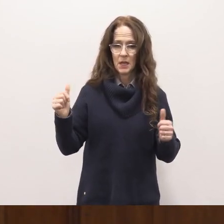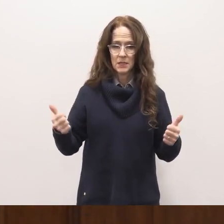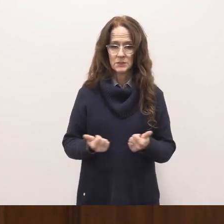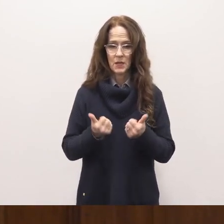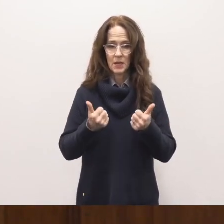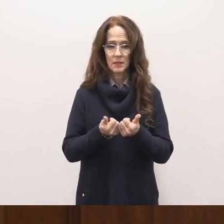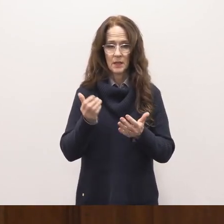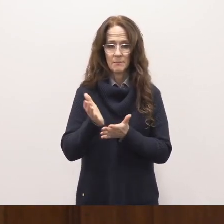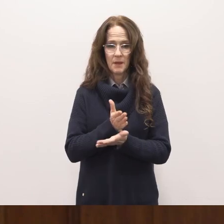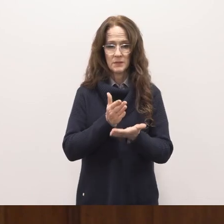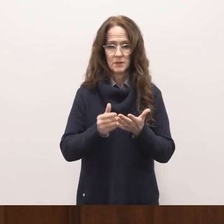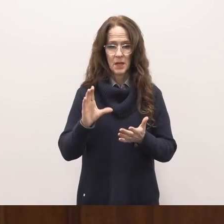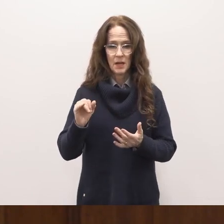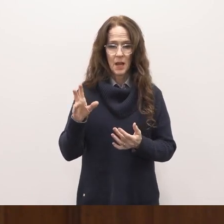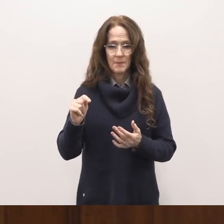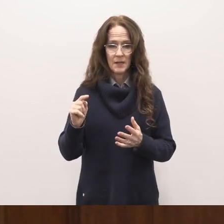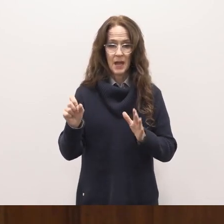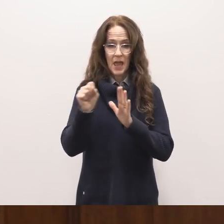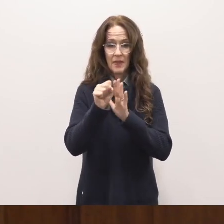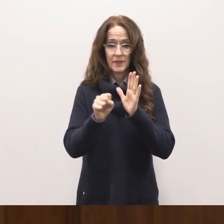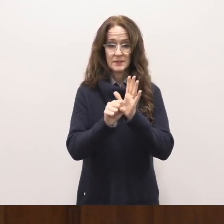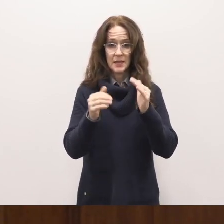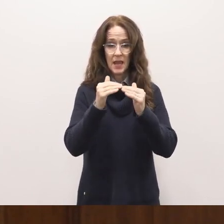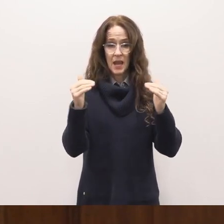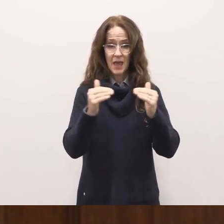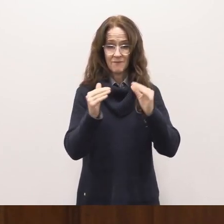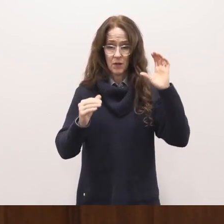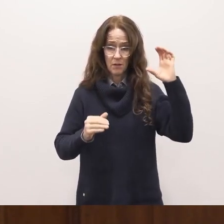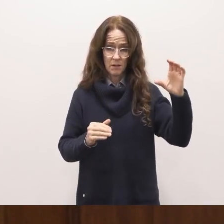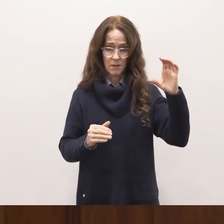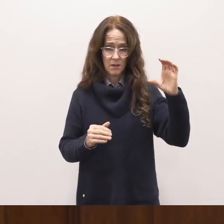at the state level, and the potential